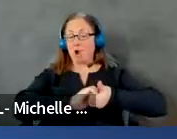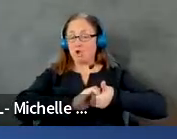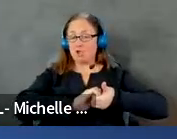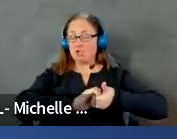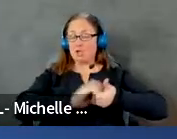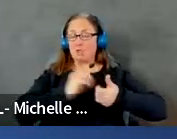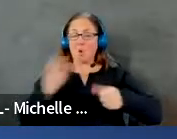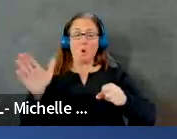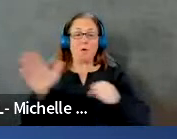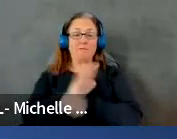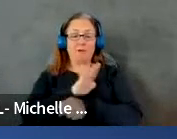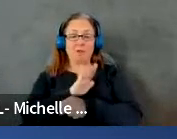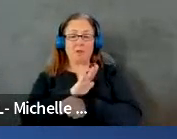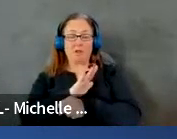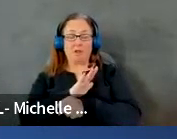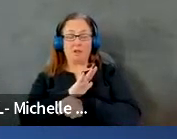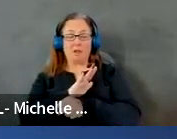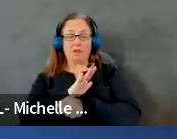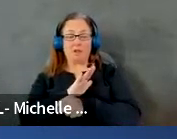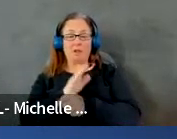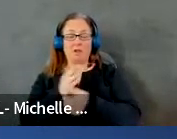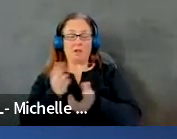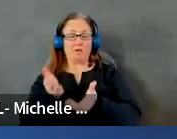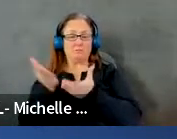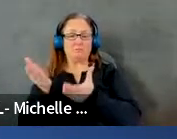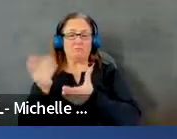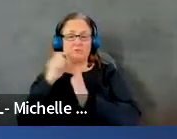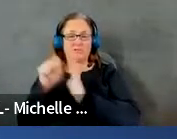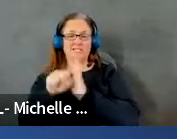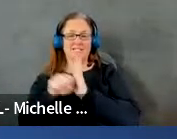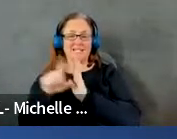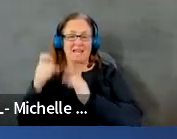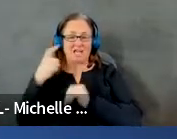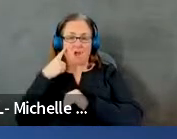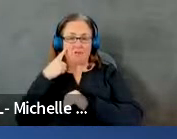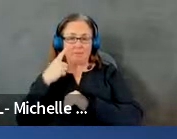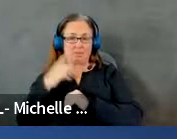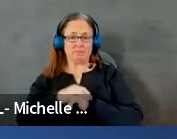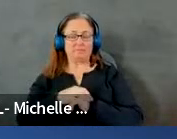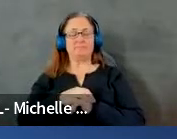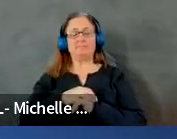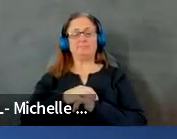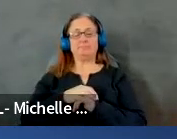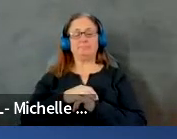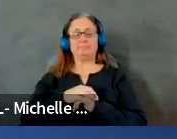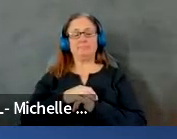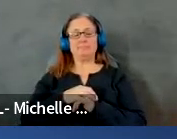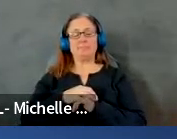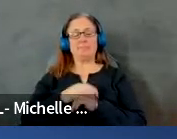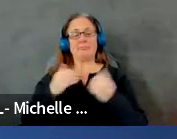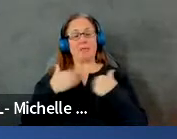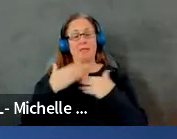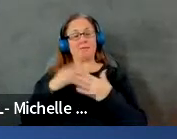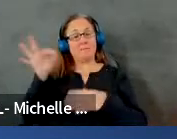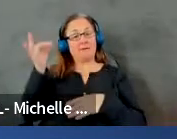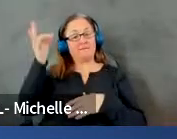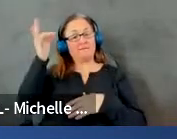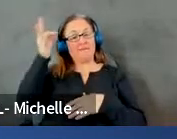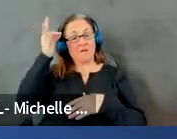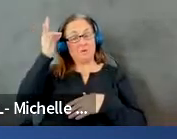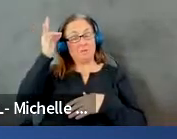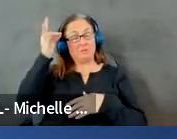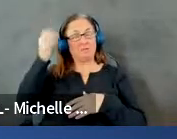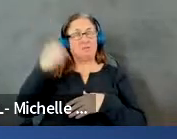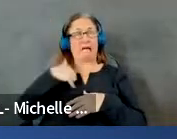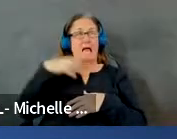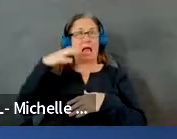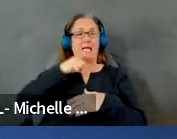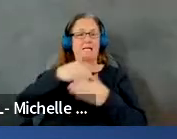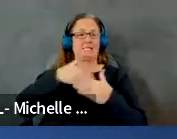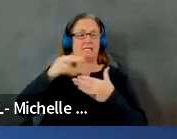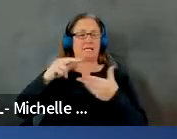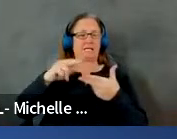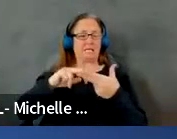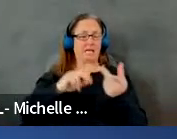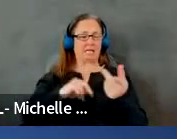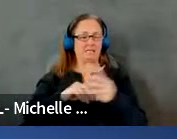wholly administered by state government. And so there are federal I guess going to the next slide,